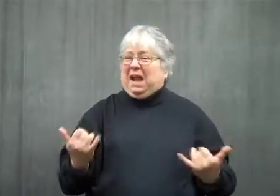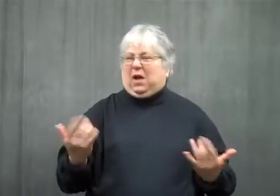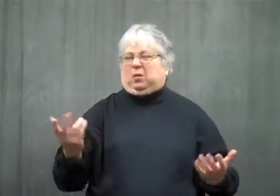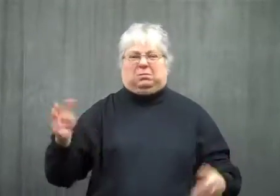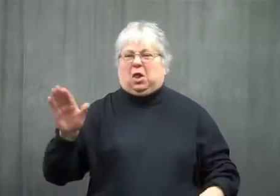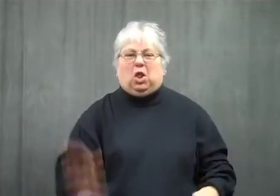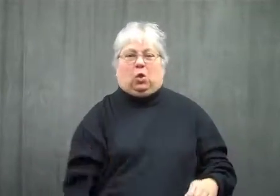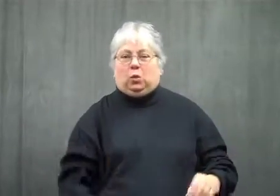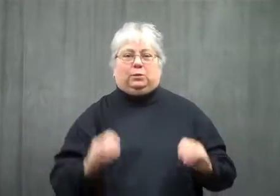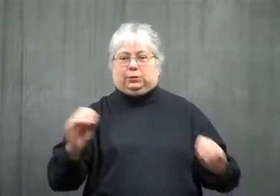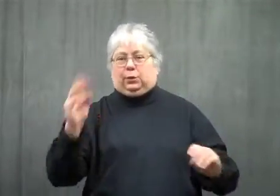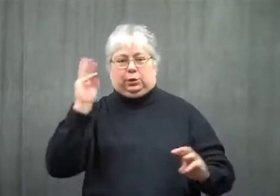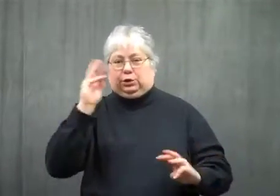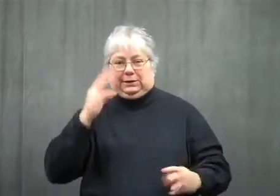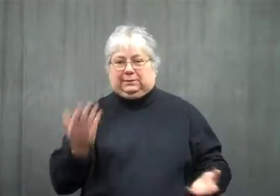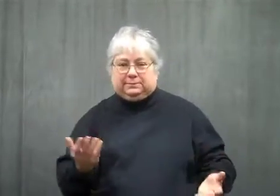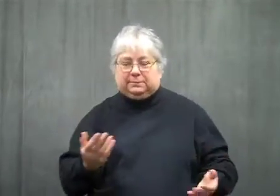Right now, the levels are too low to worry about.